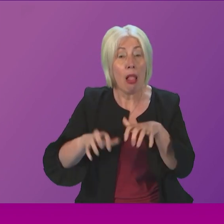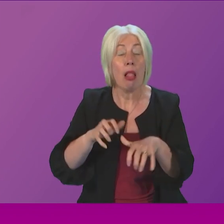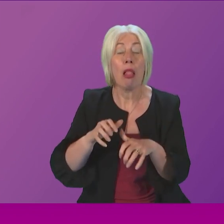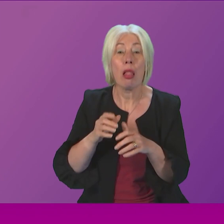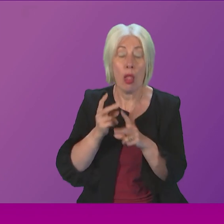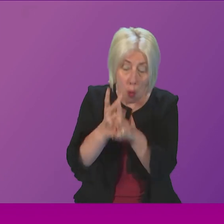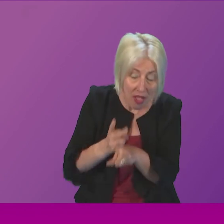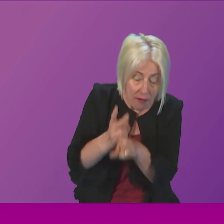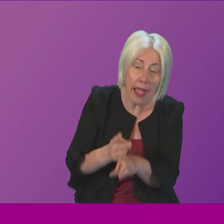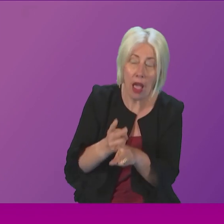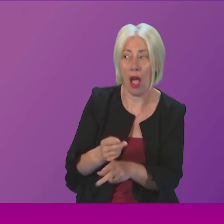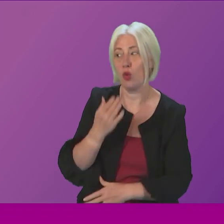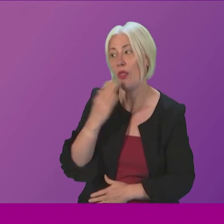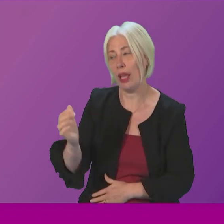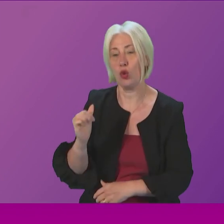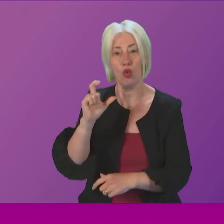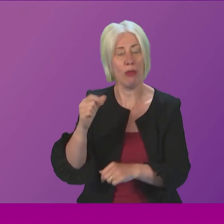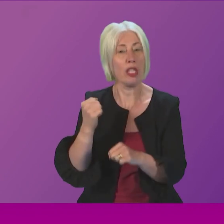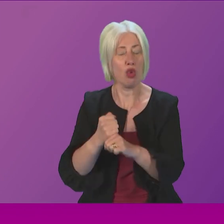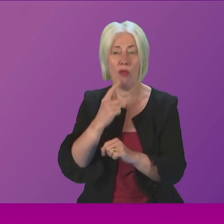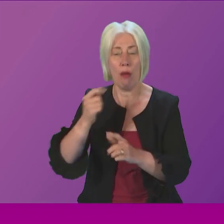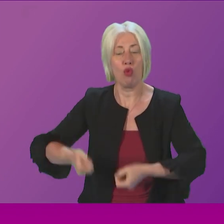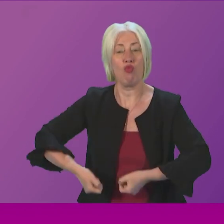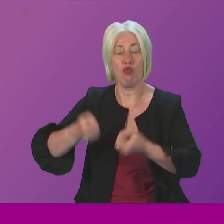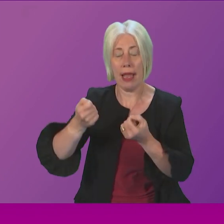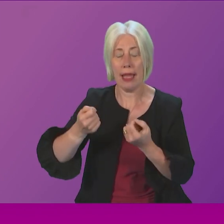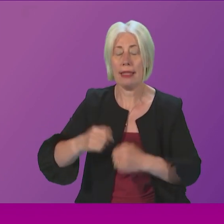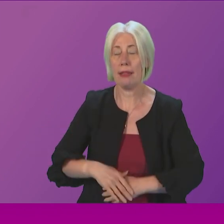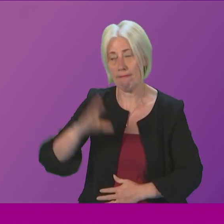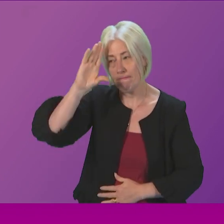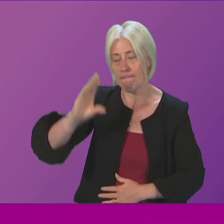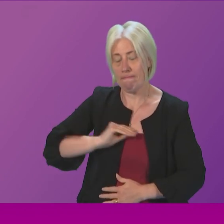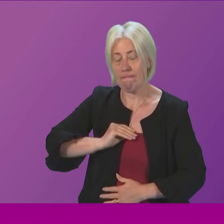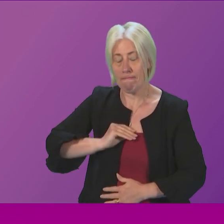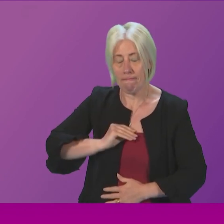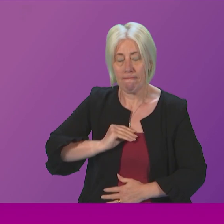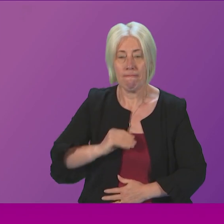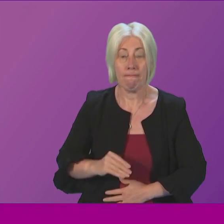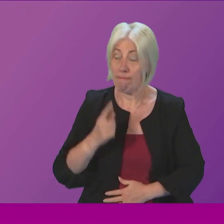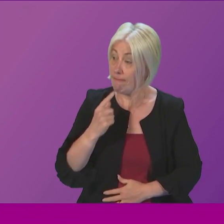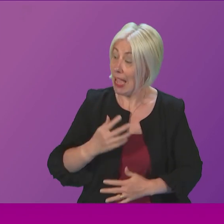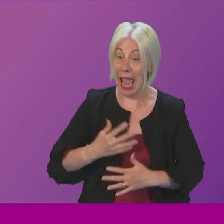Christine Grahame for drawing this important matter to my attention and the Parliament’s attention.